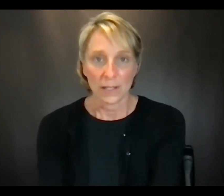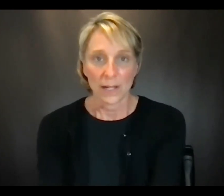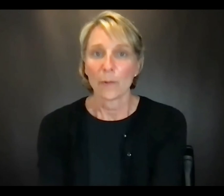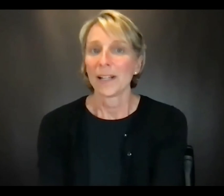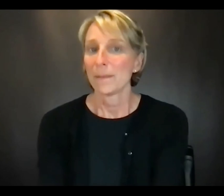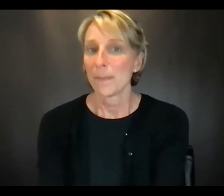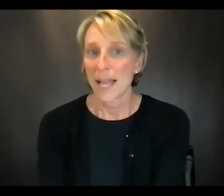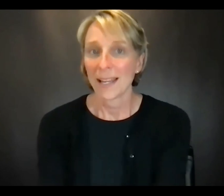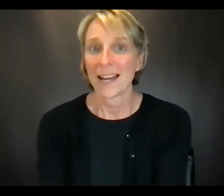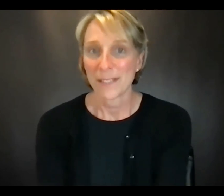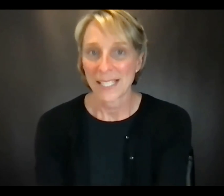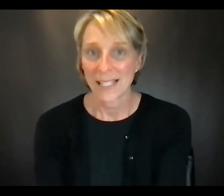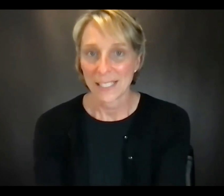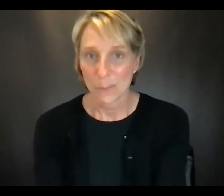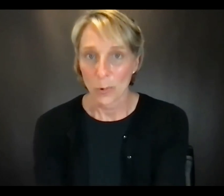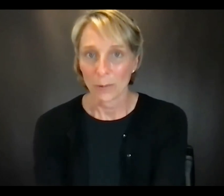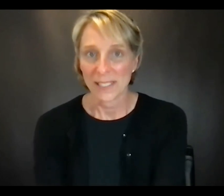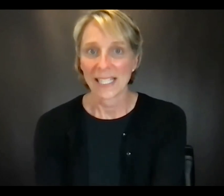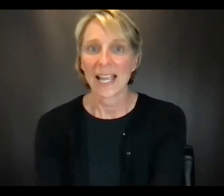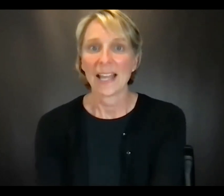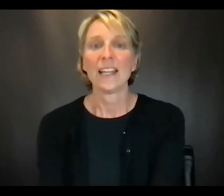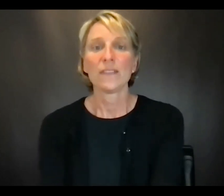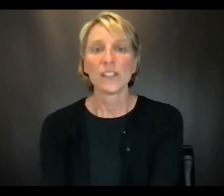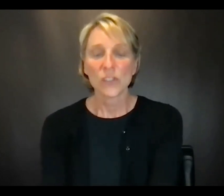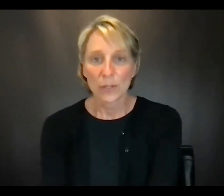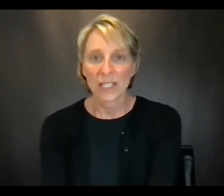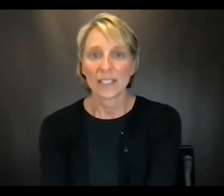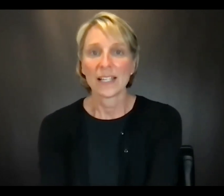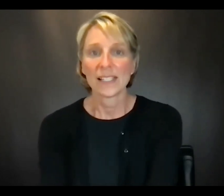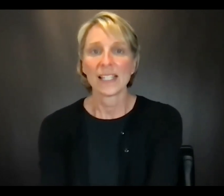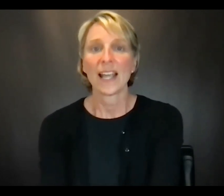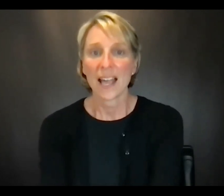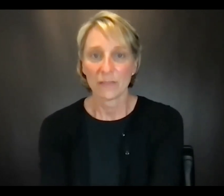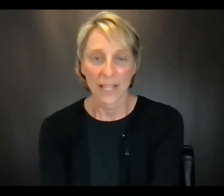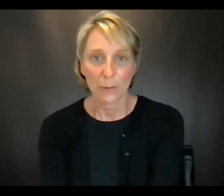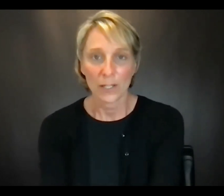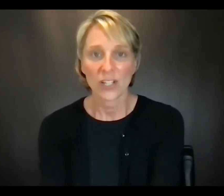I want to come back and emphasize this point once again: if the student doesn't have language can